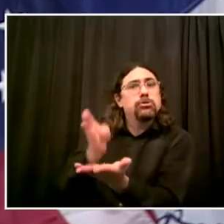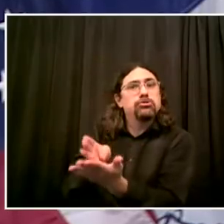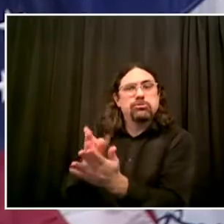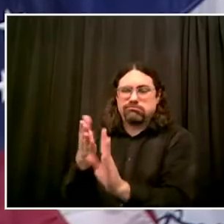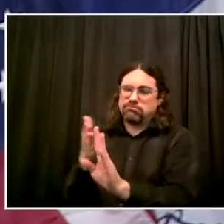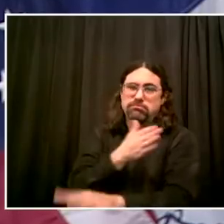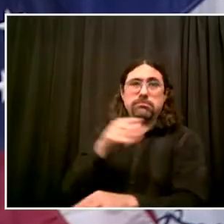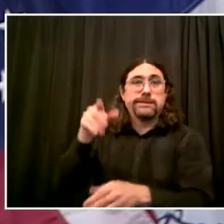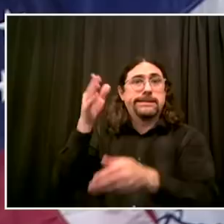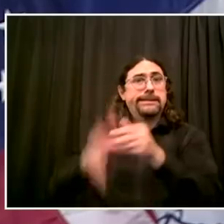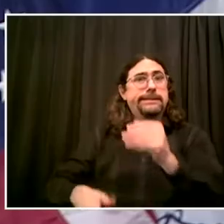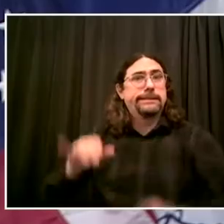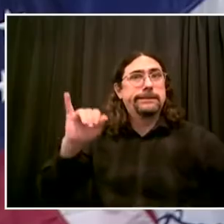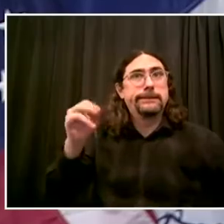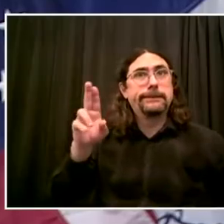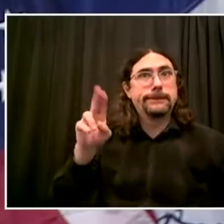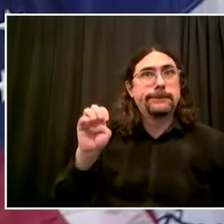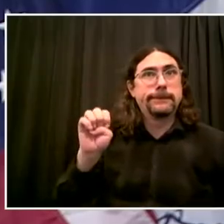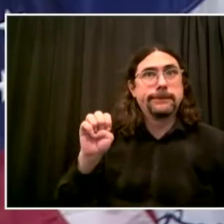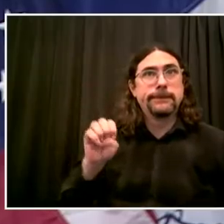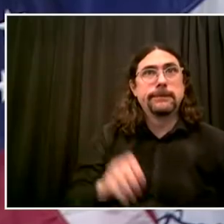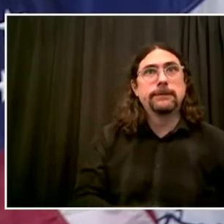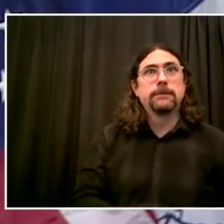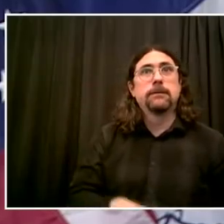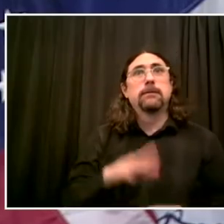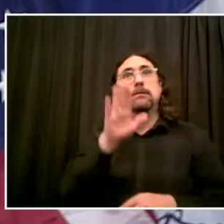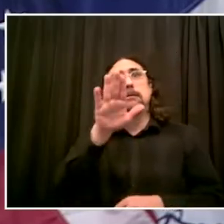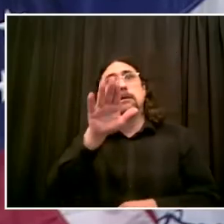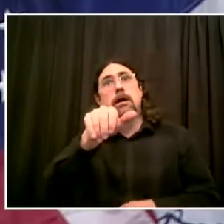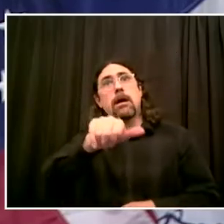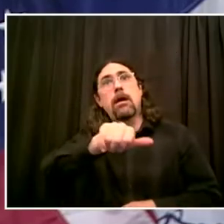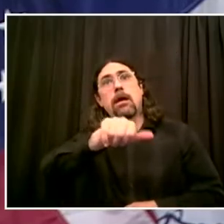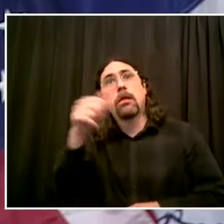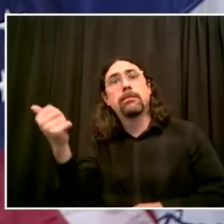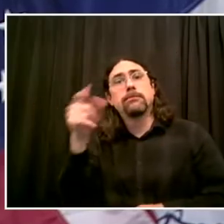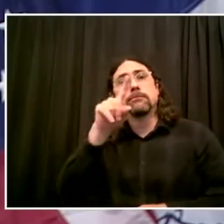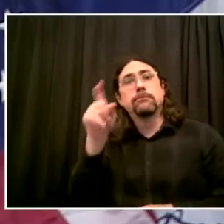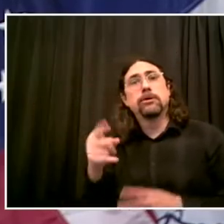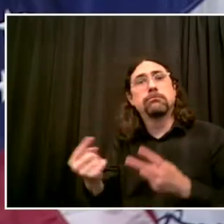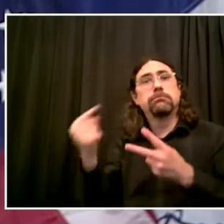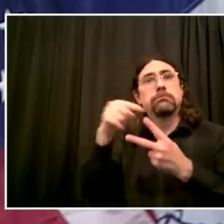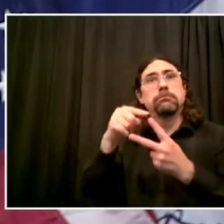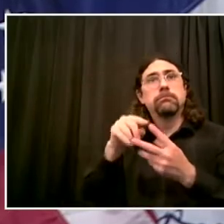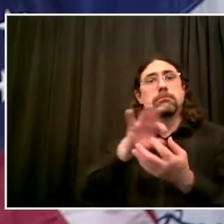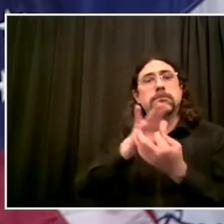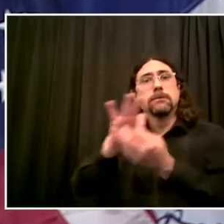WILL COME UP WITH SOMETHING.